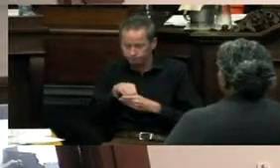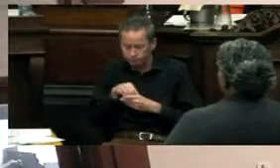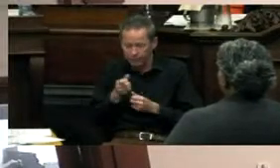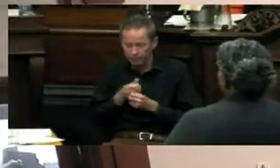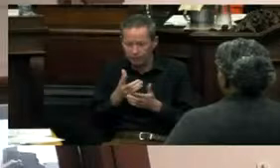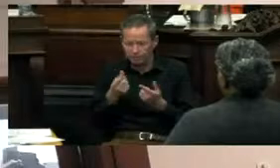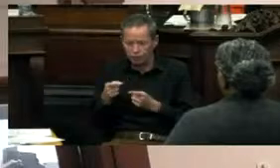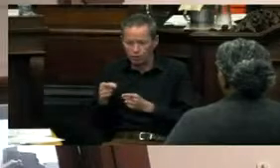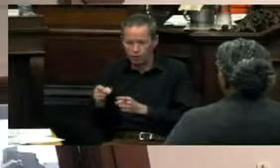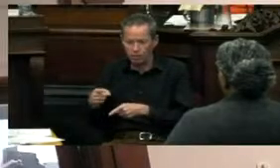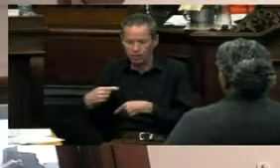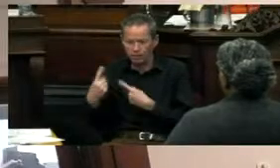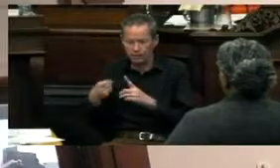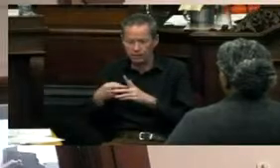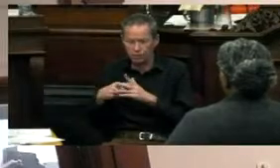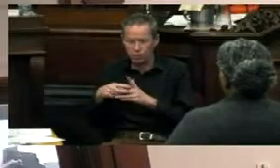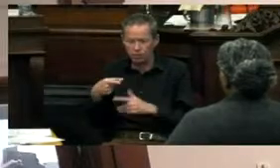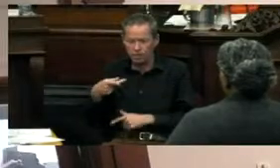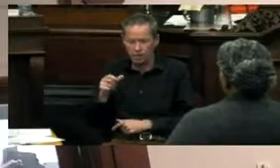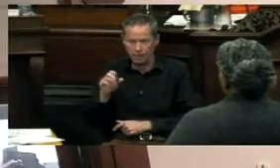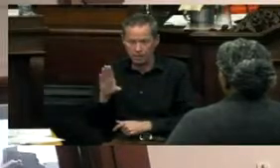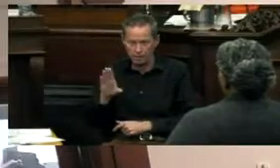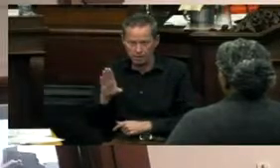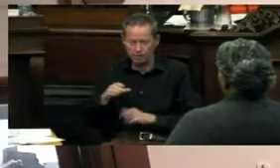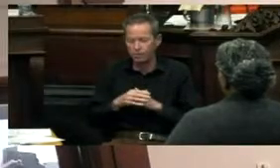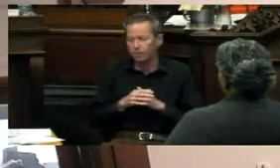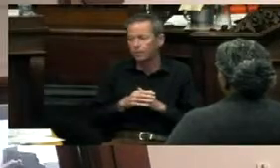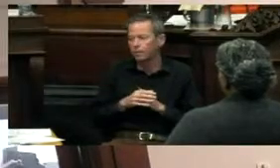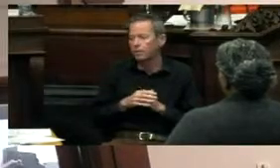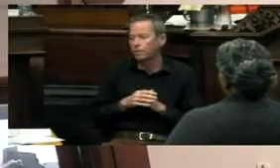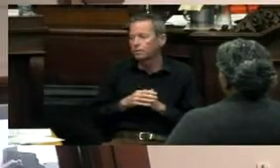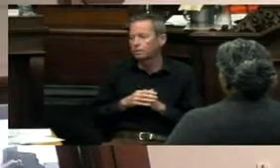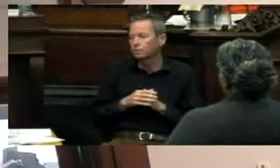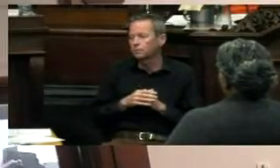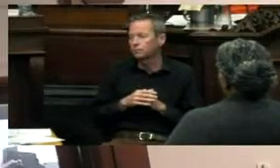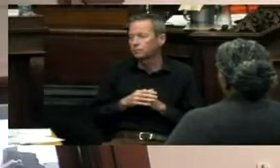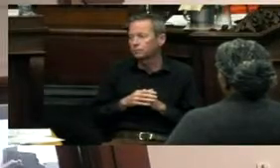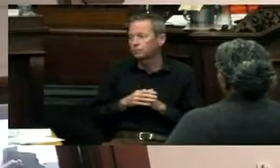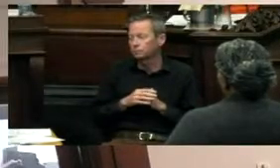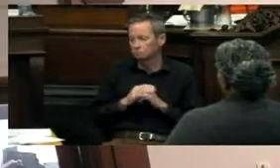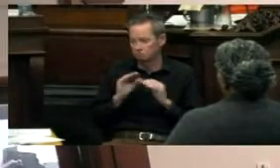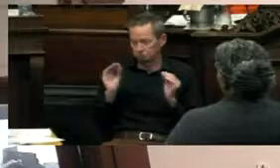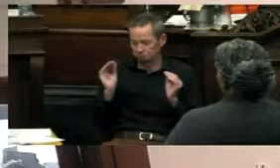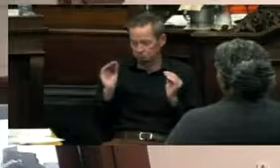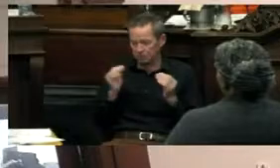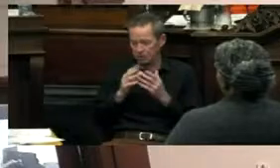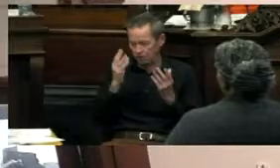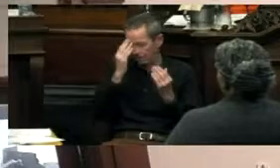on council in January of this year, so I haven't been a party to everything that's been going